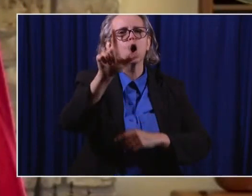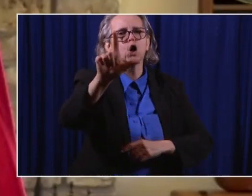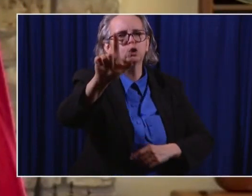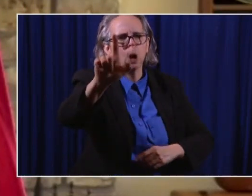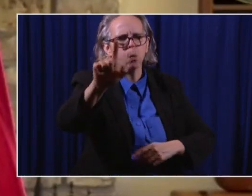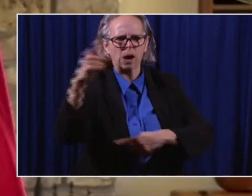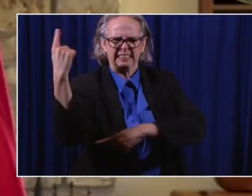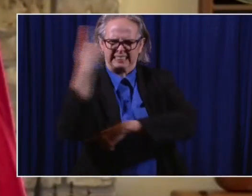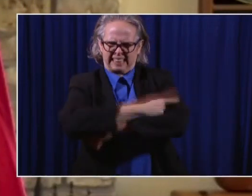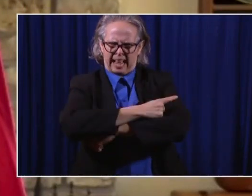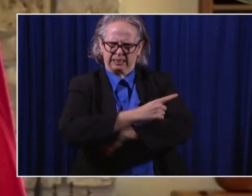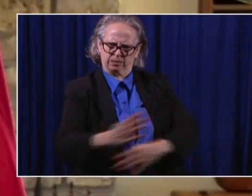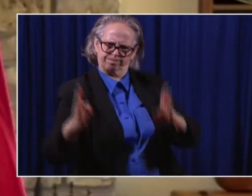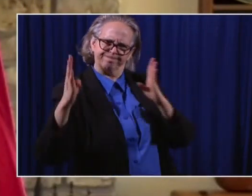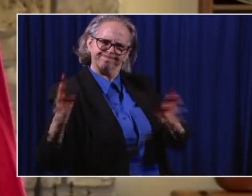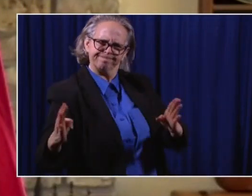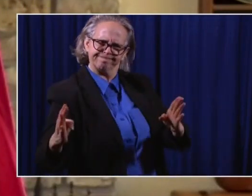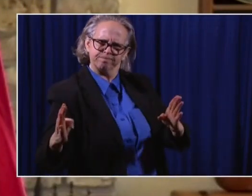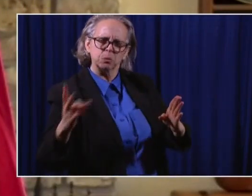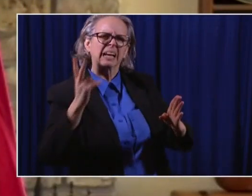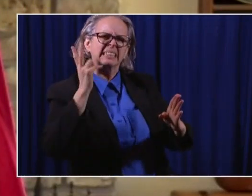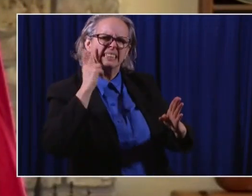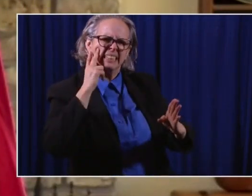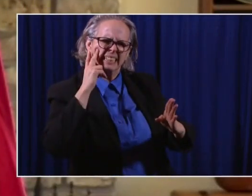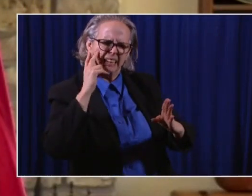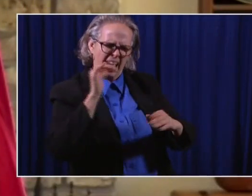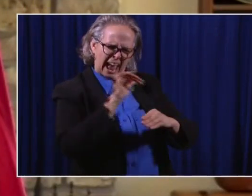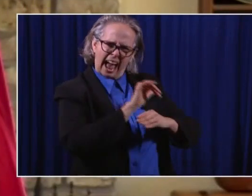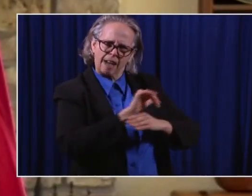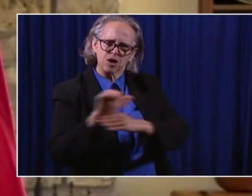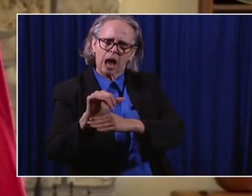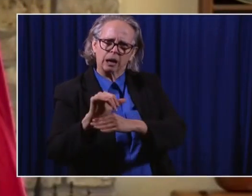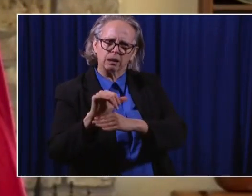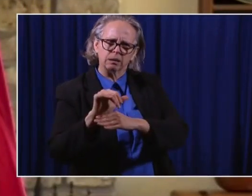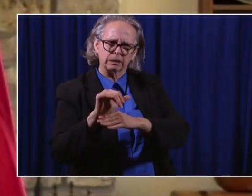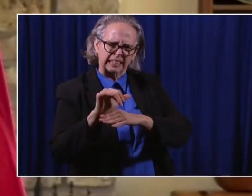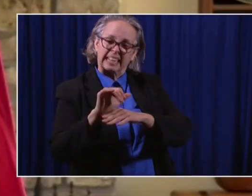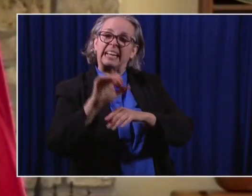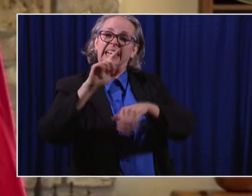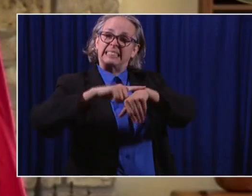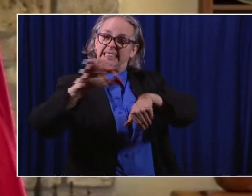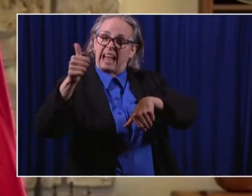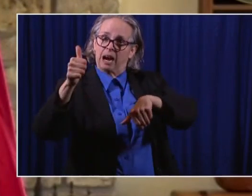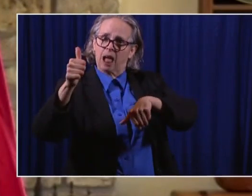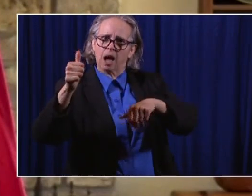WE WILL TRY IT FOR 21 DAYS AND SEE HOW DOING. THREE WEEKS.